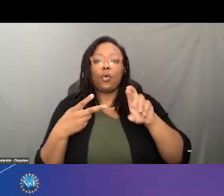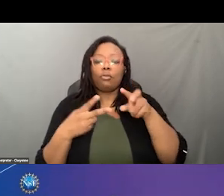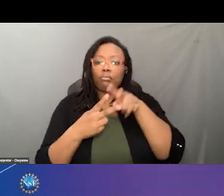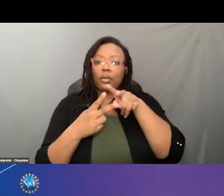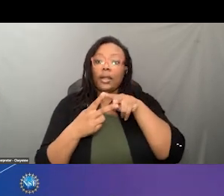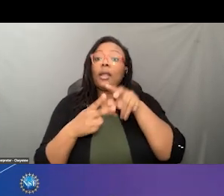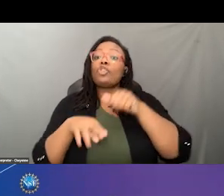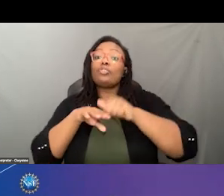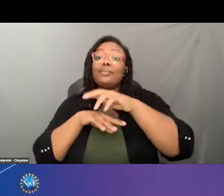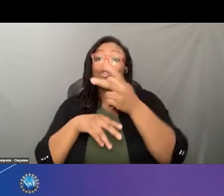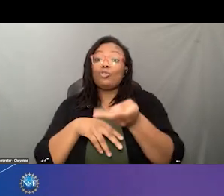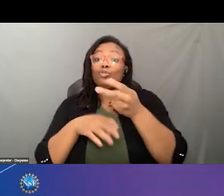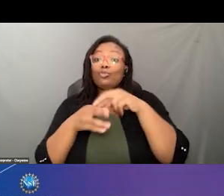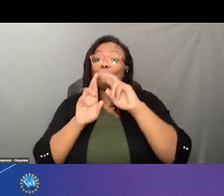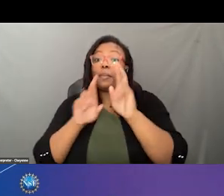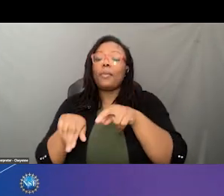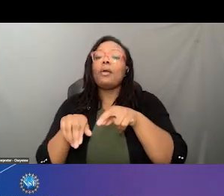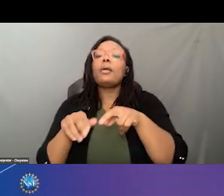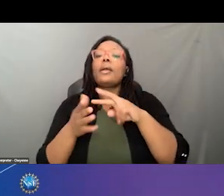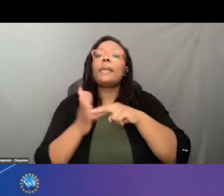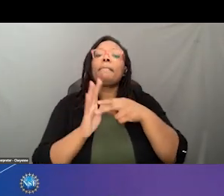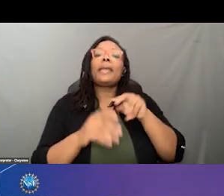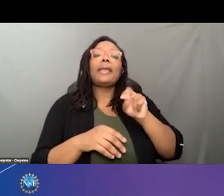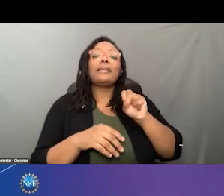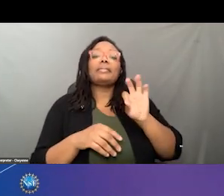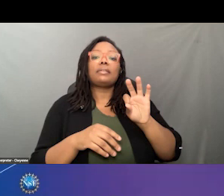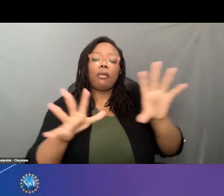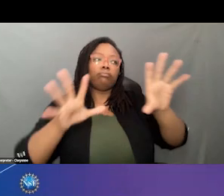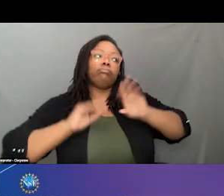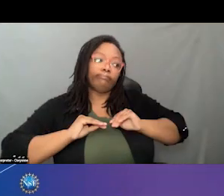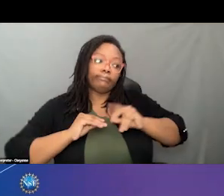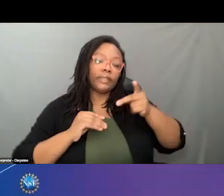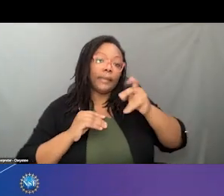By submitting those reports, NSF is taking that, that the PI